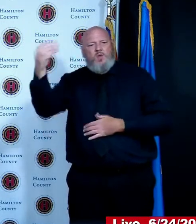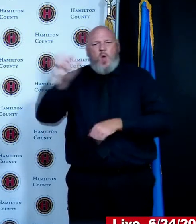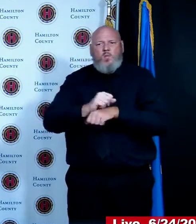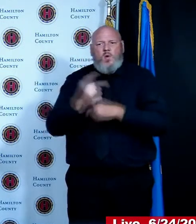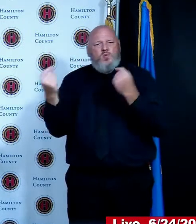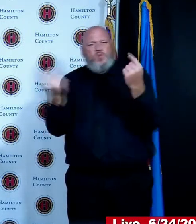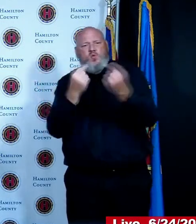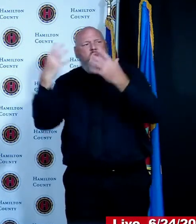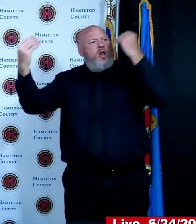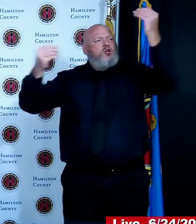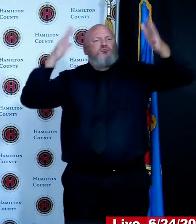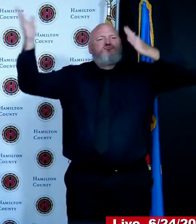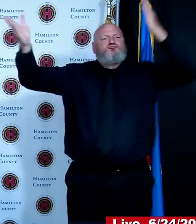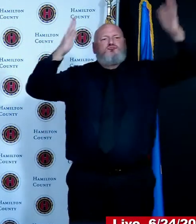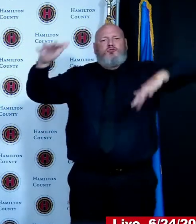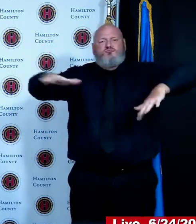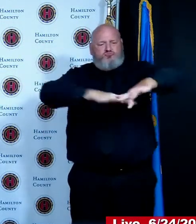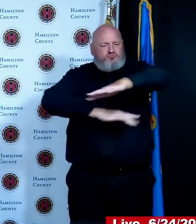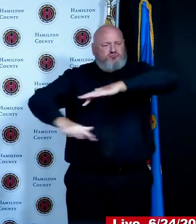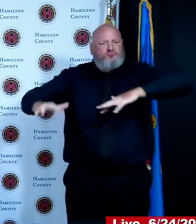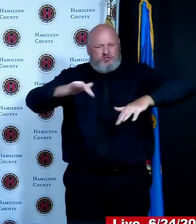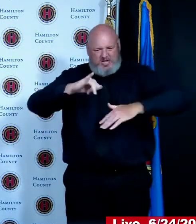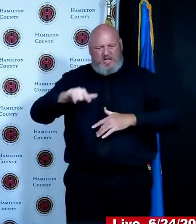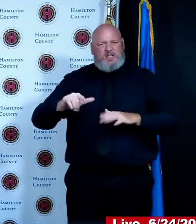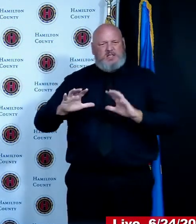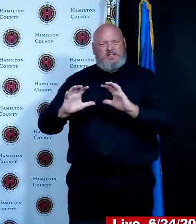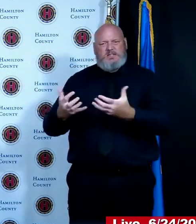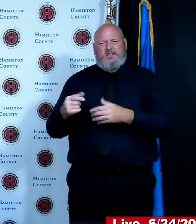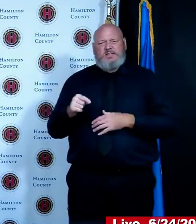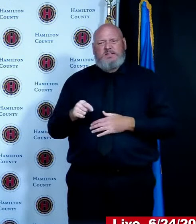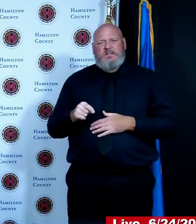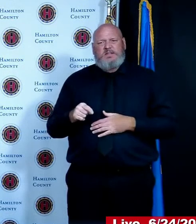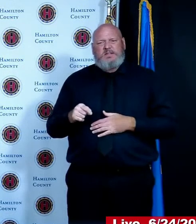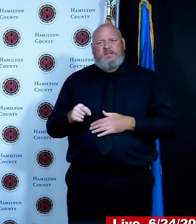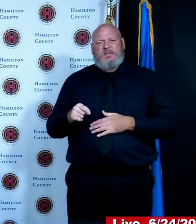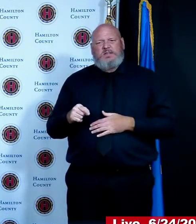communities to thrive but this requires both employees and the public to stay